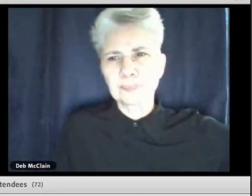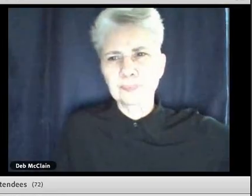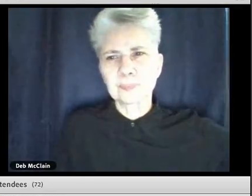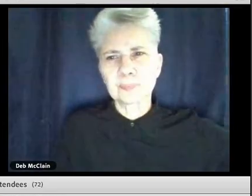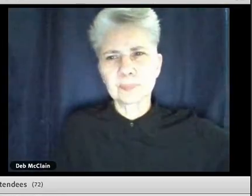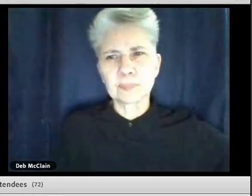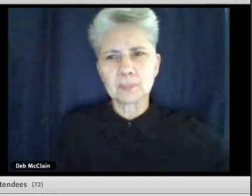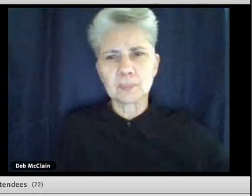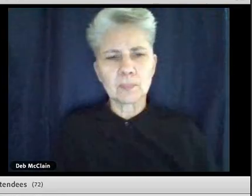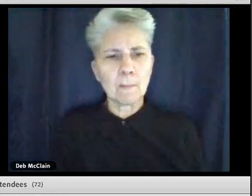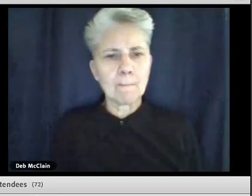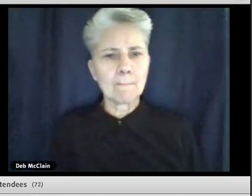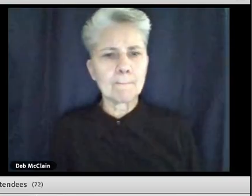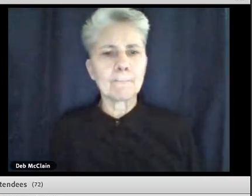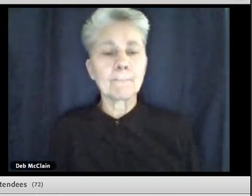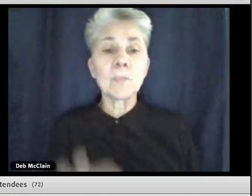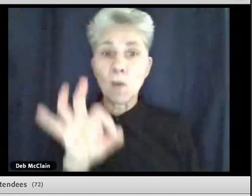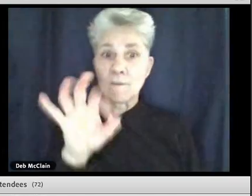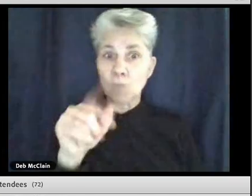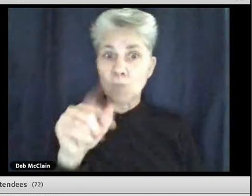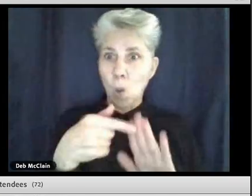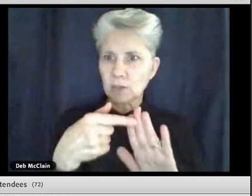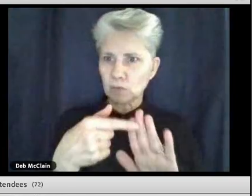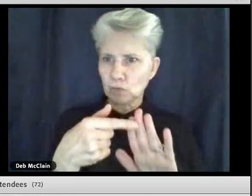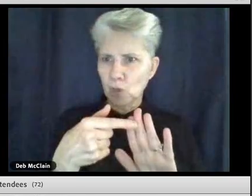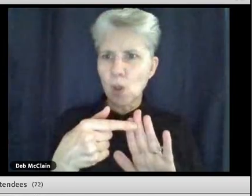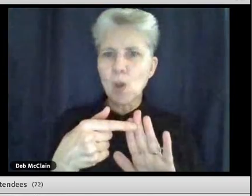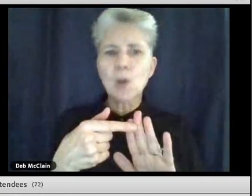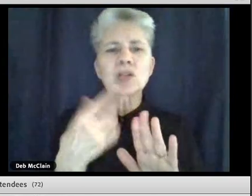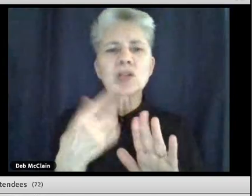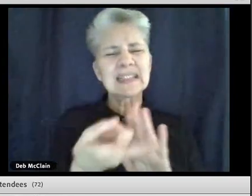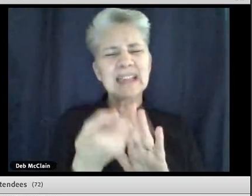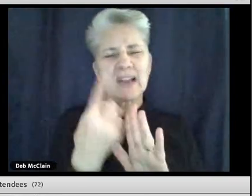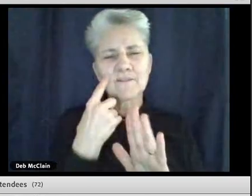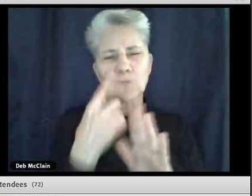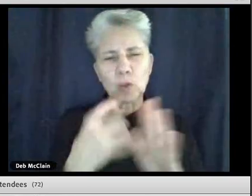For Florida, it's got even more detail. Give me just a second for this to catch up.